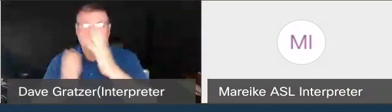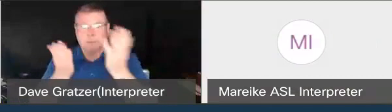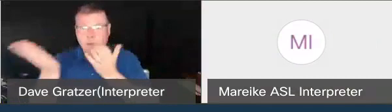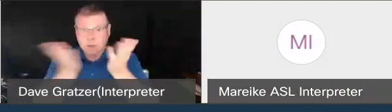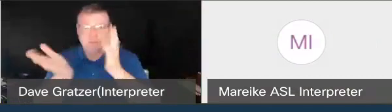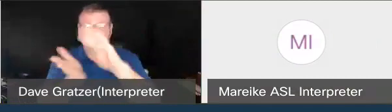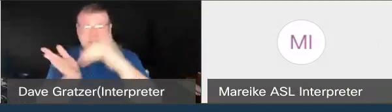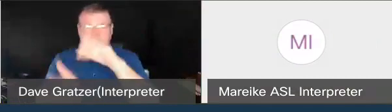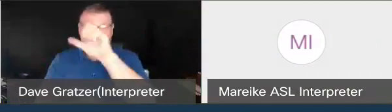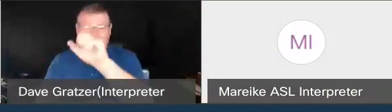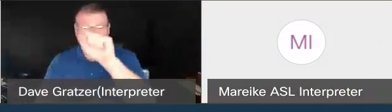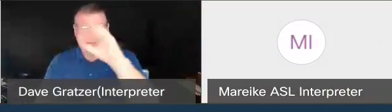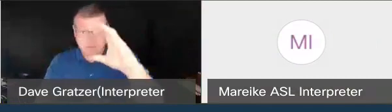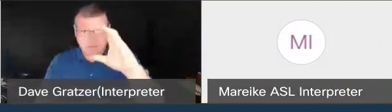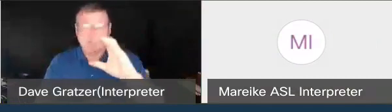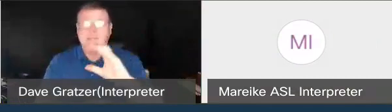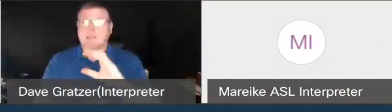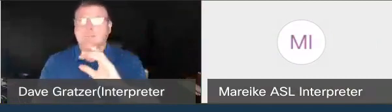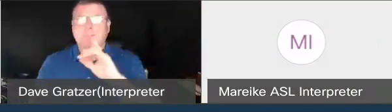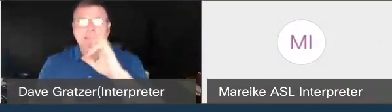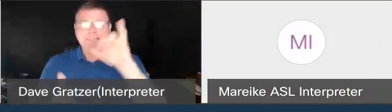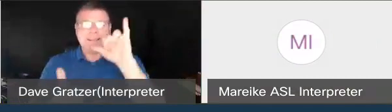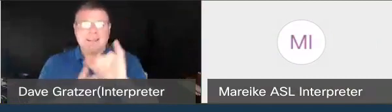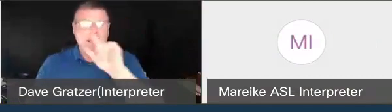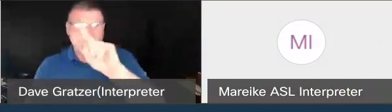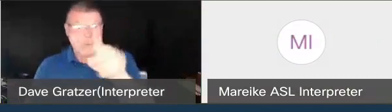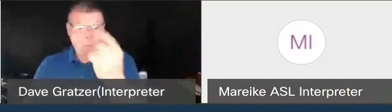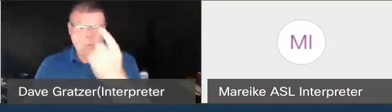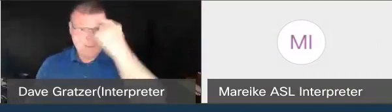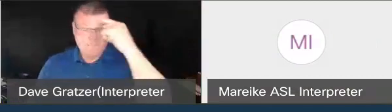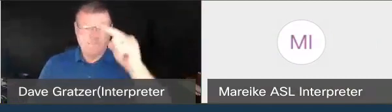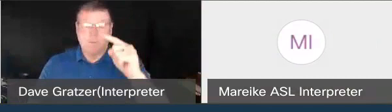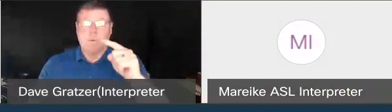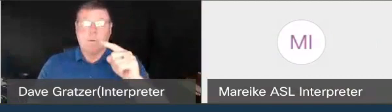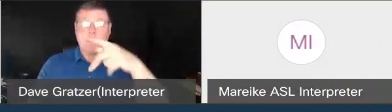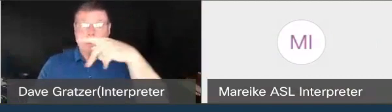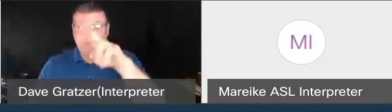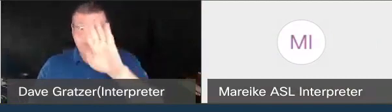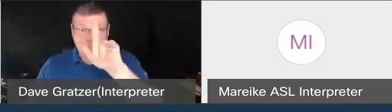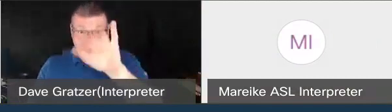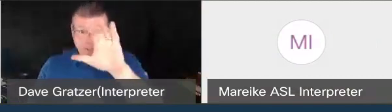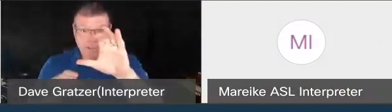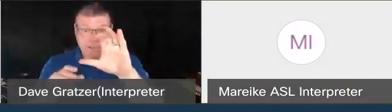was, um, "Is this only for public intoxication "or are there other scenarios